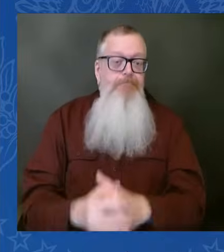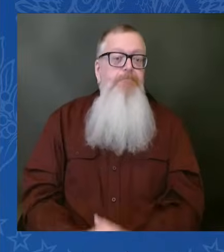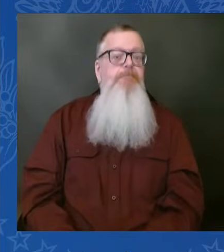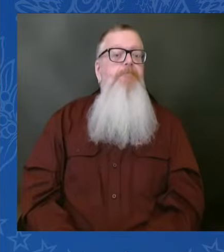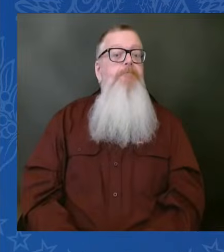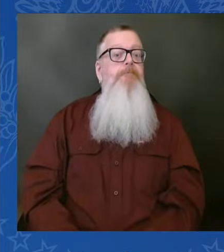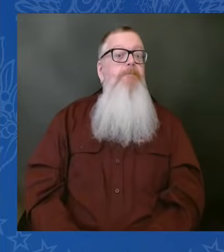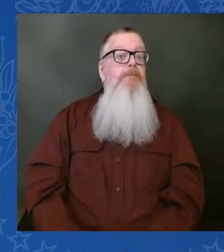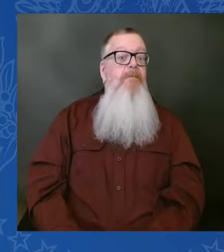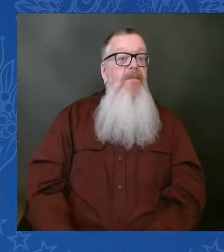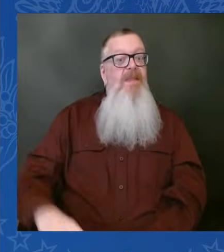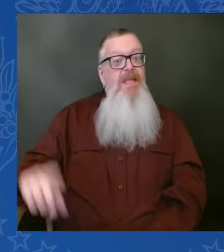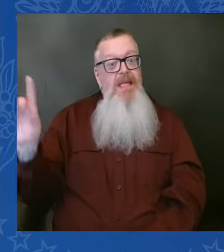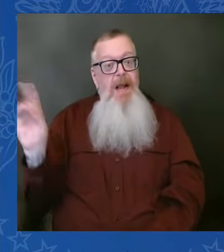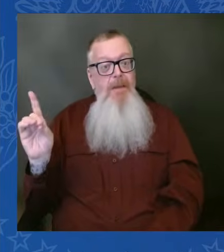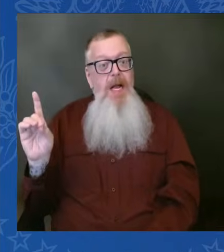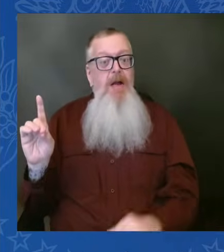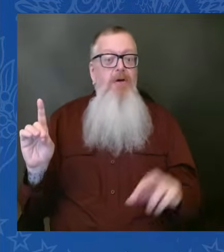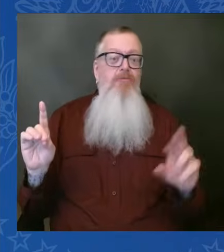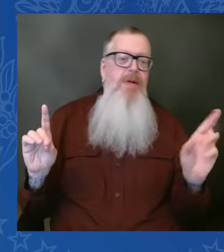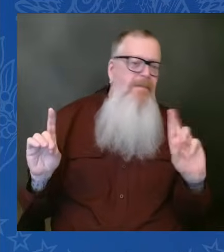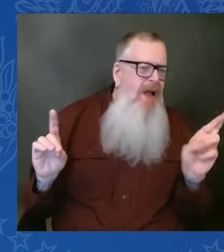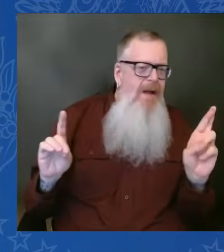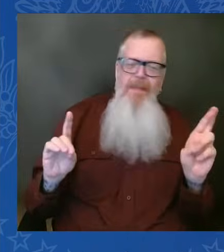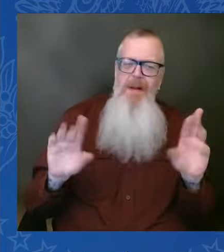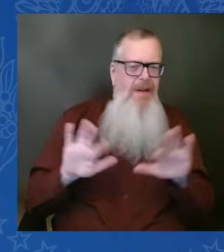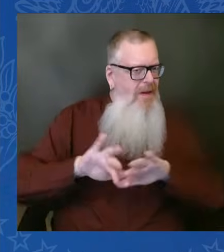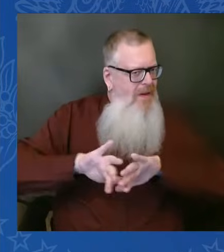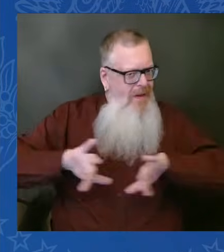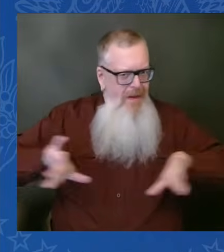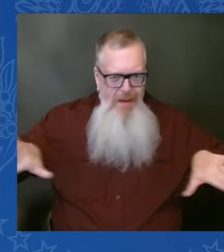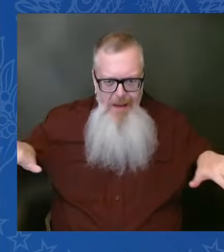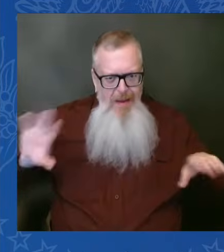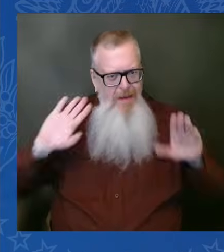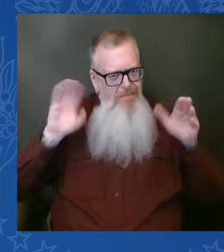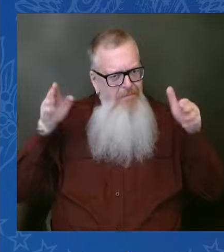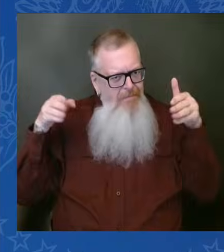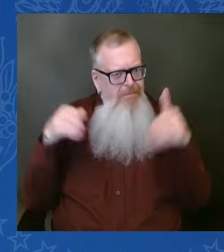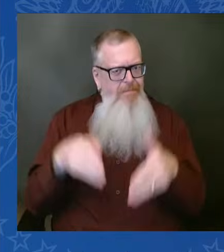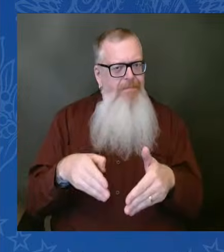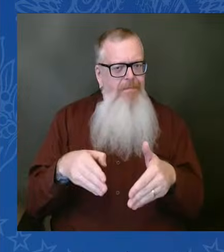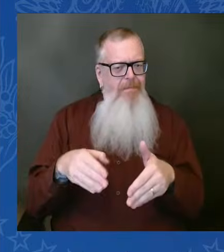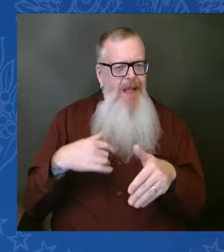and America’s progress is everyone’s progress. After decades of trickle-down economics